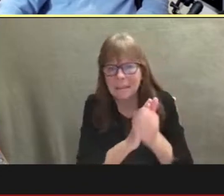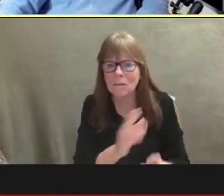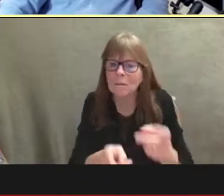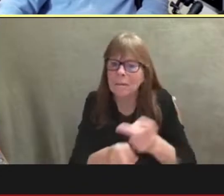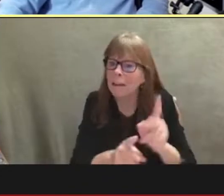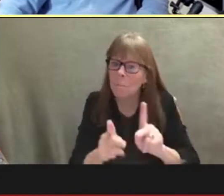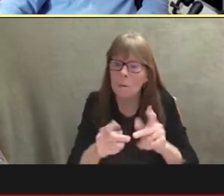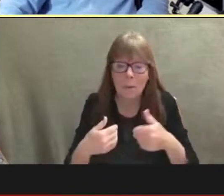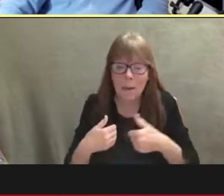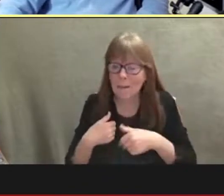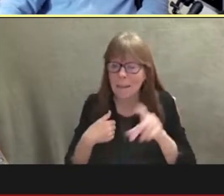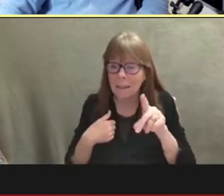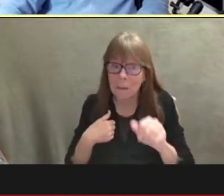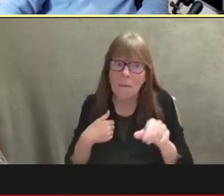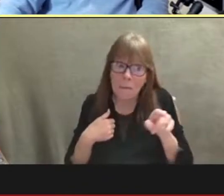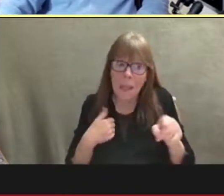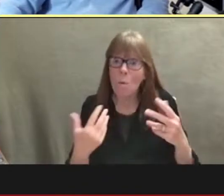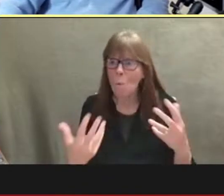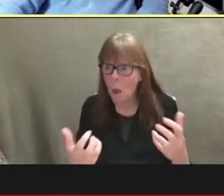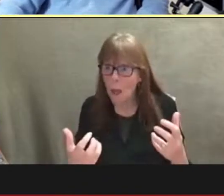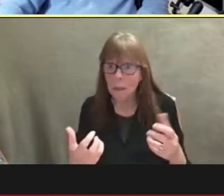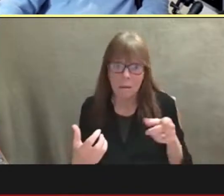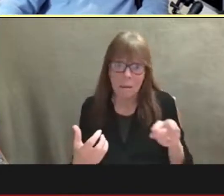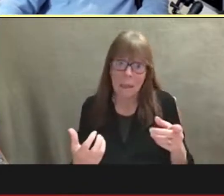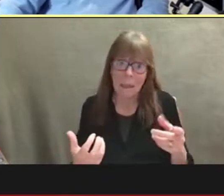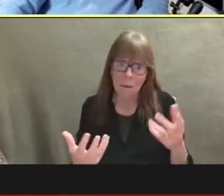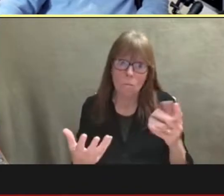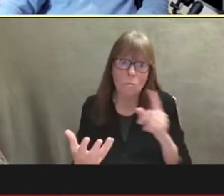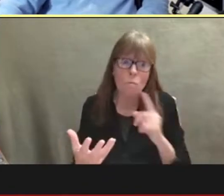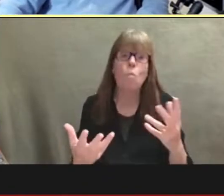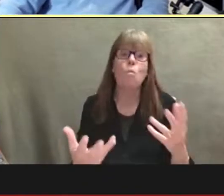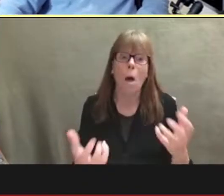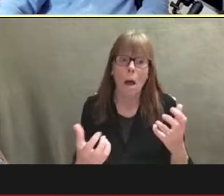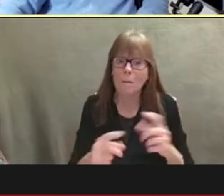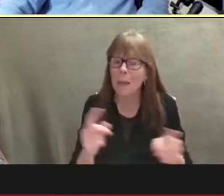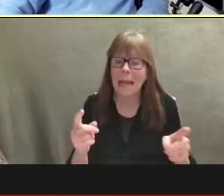they want to and would like to. This points to a lack of formal training,